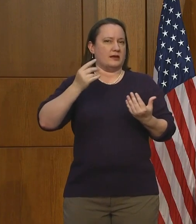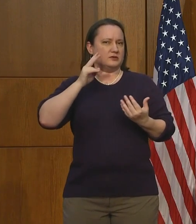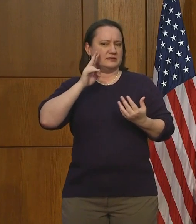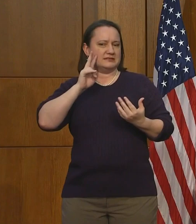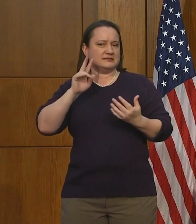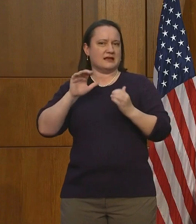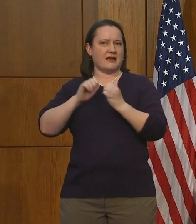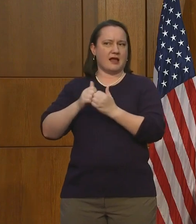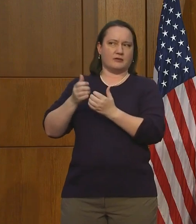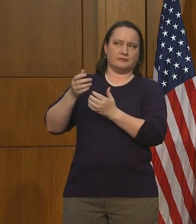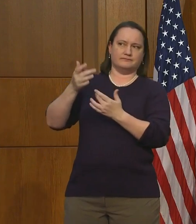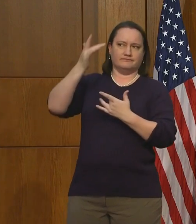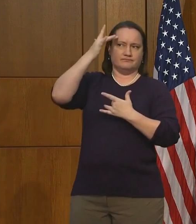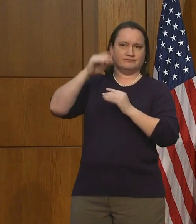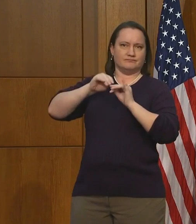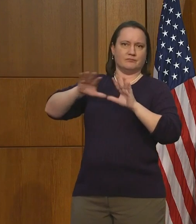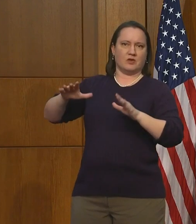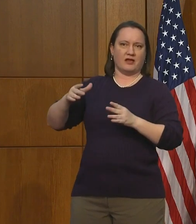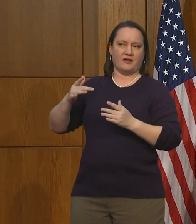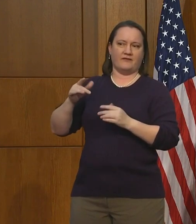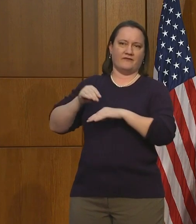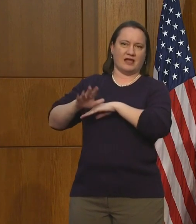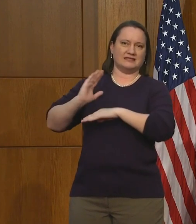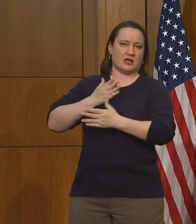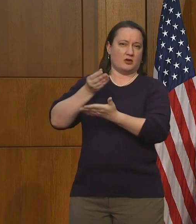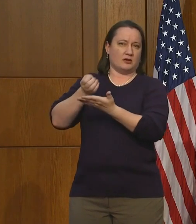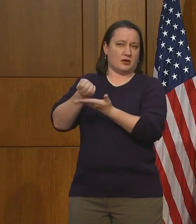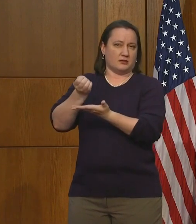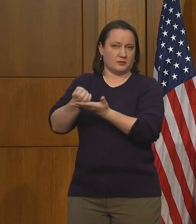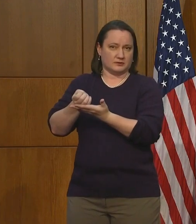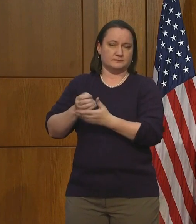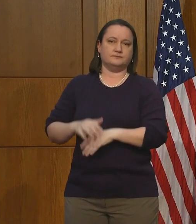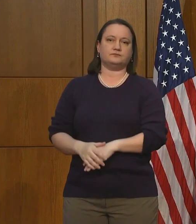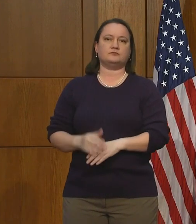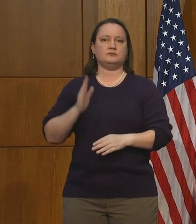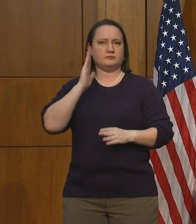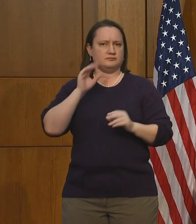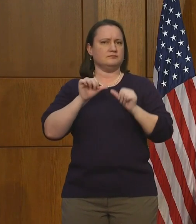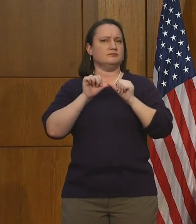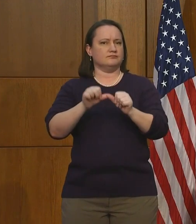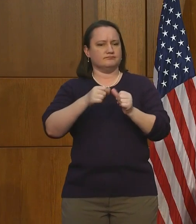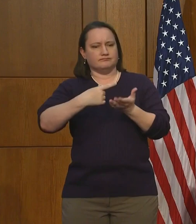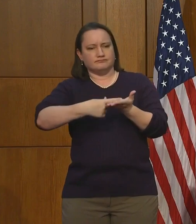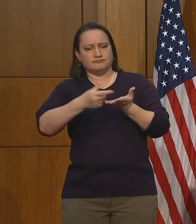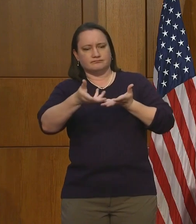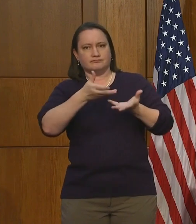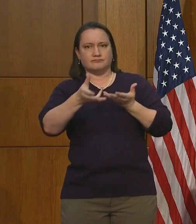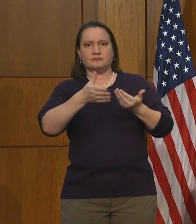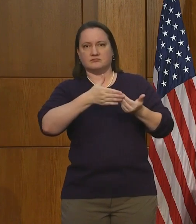AFFECTS OF THE PANDEMIC IS HAVING ON OUR FINANCE. WE'LL